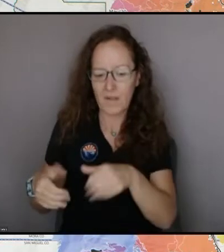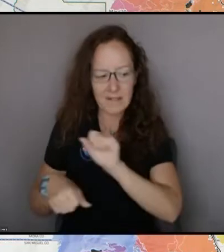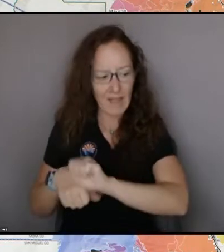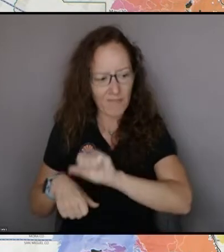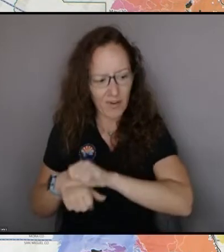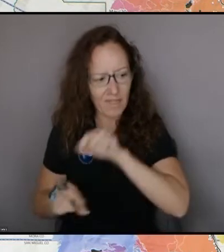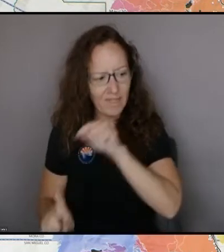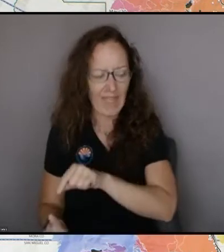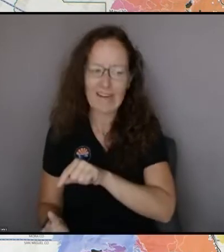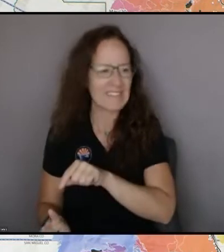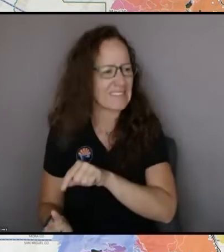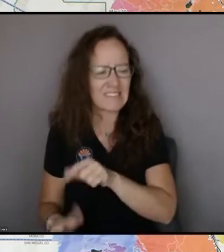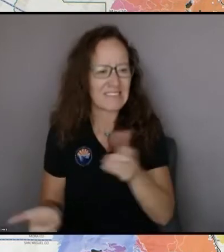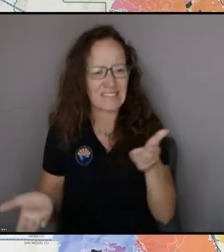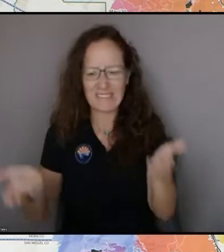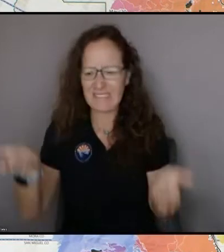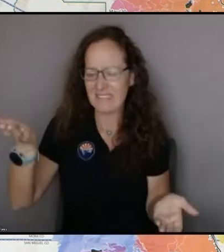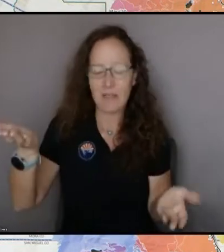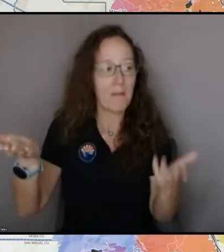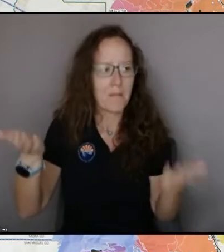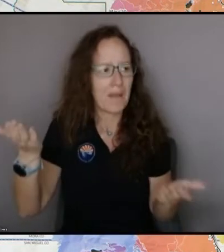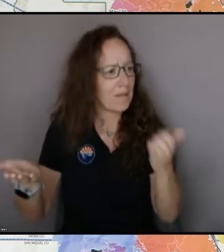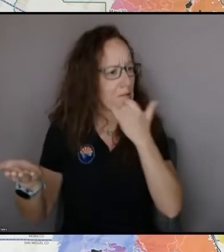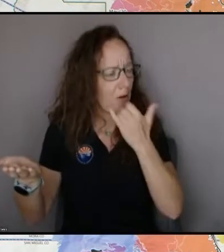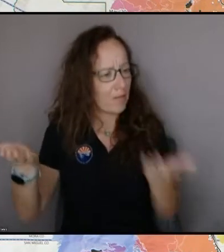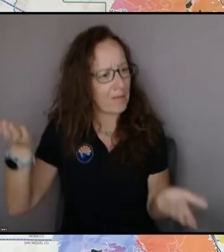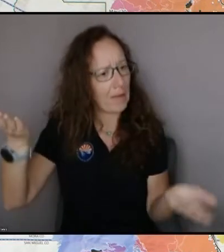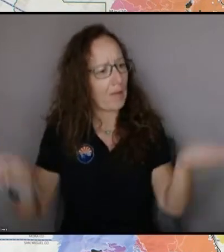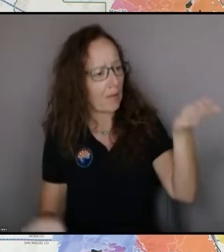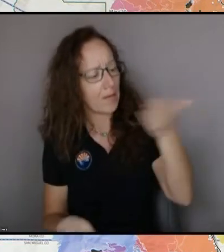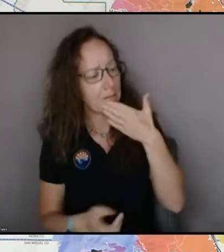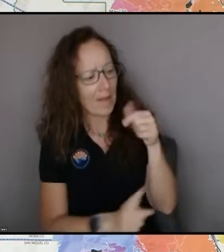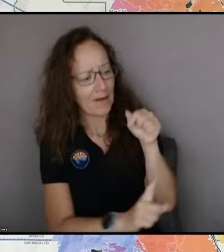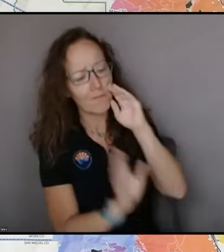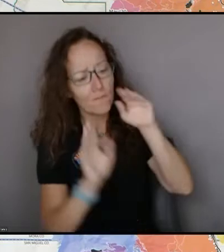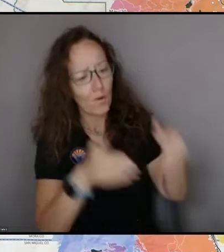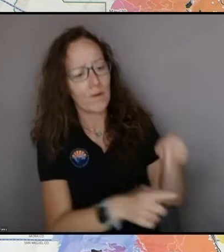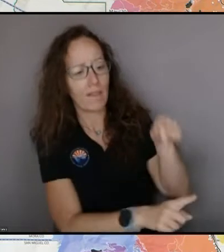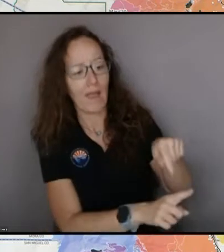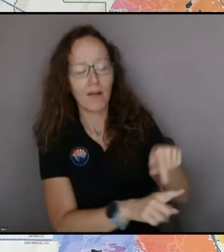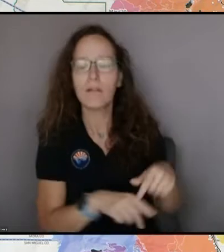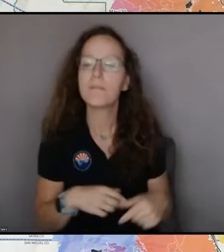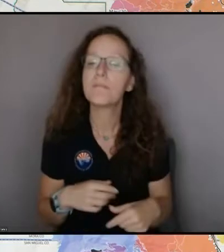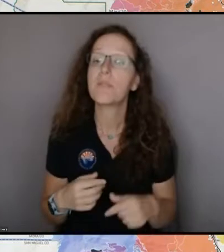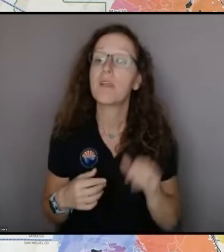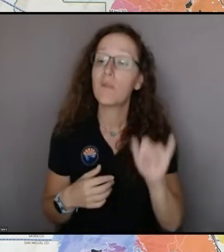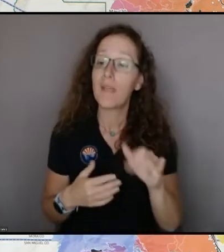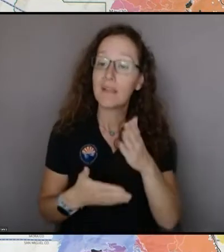those are some of the tools we use. They're pretty simple, but they're very useful. And so we red team